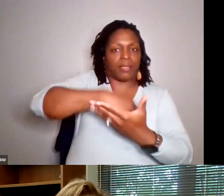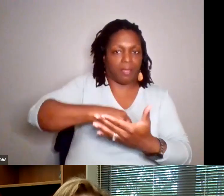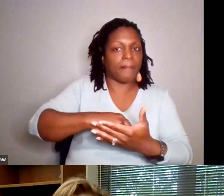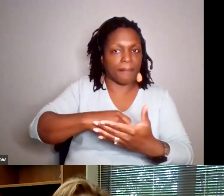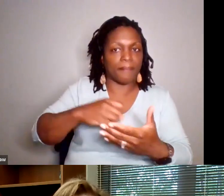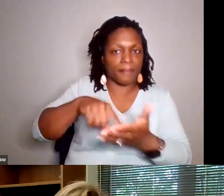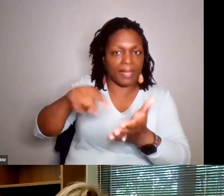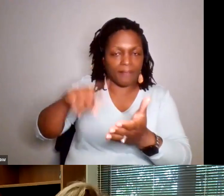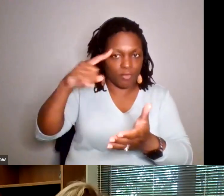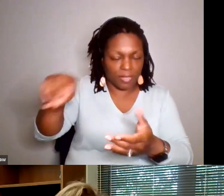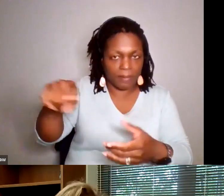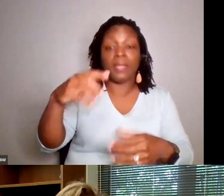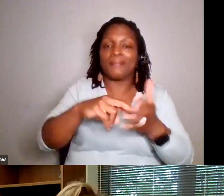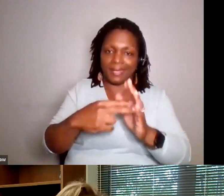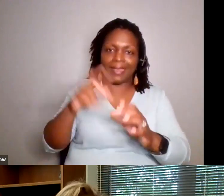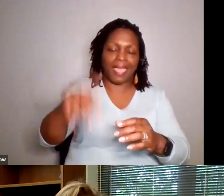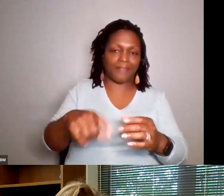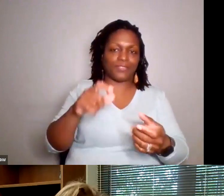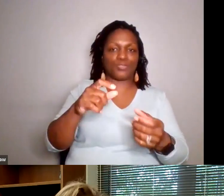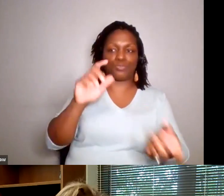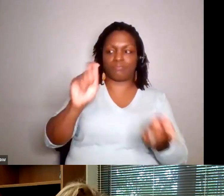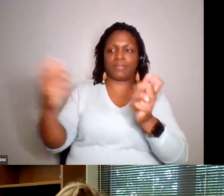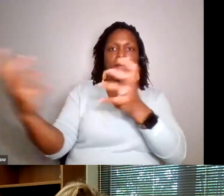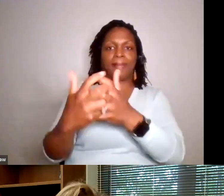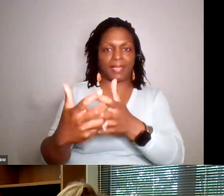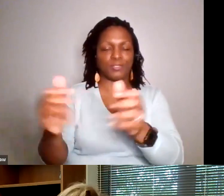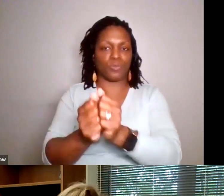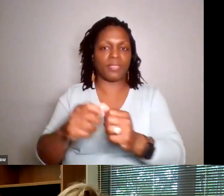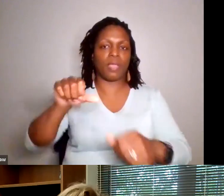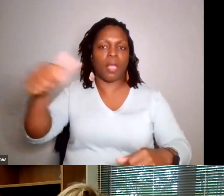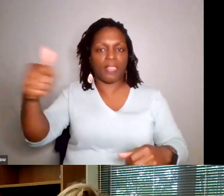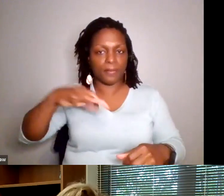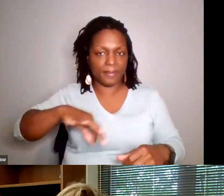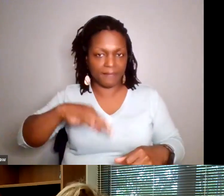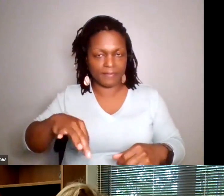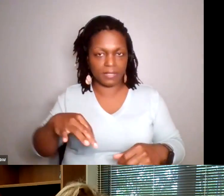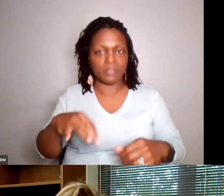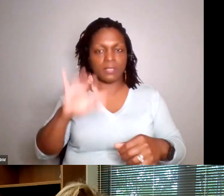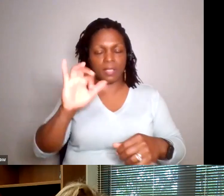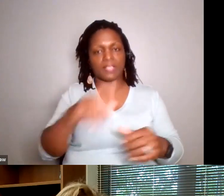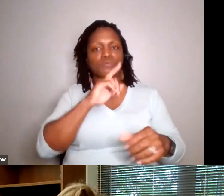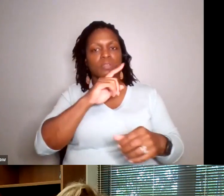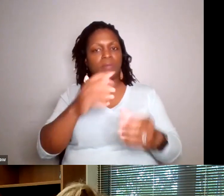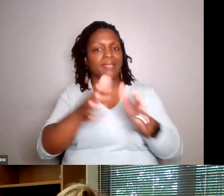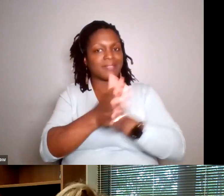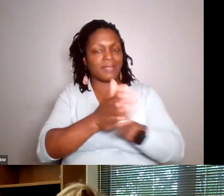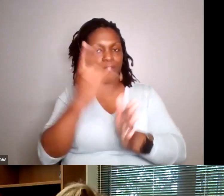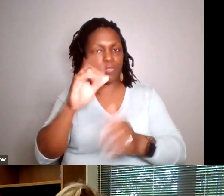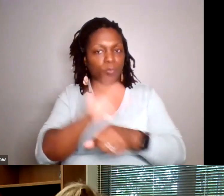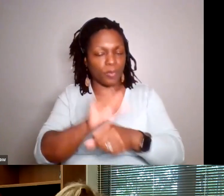They will be approved to do so is with benefit so we do find that that's a could be a real incentive for for the workers.